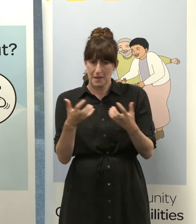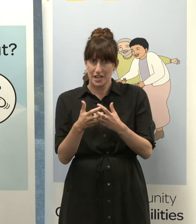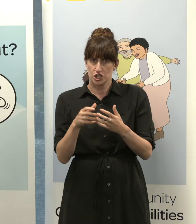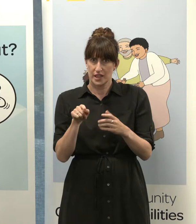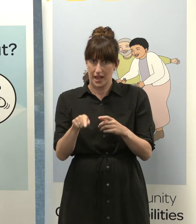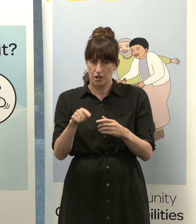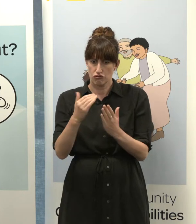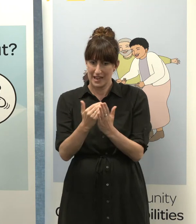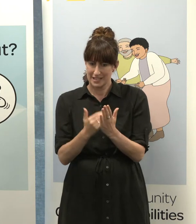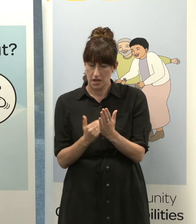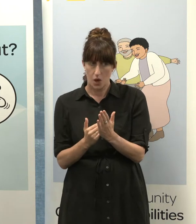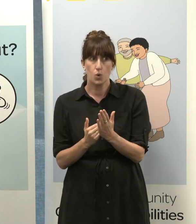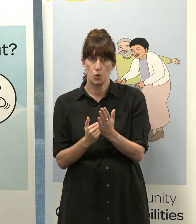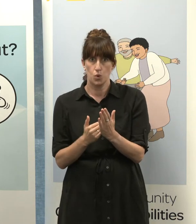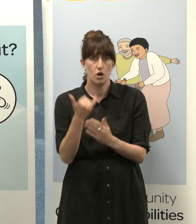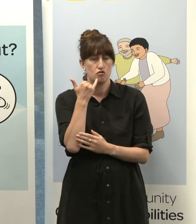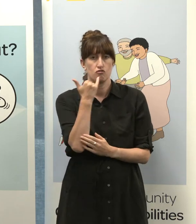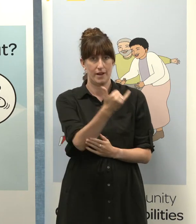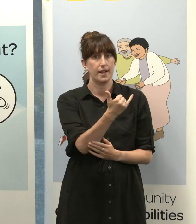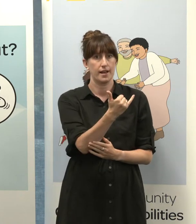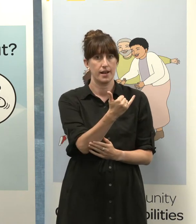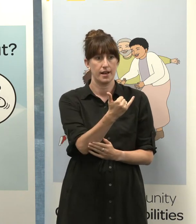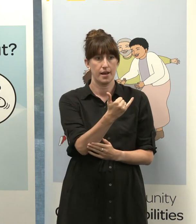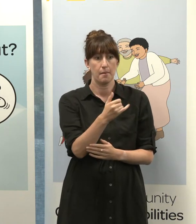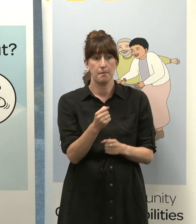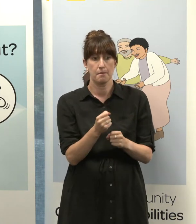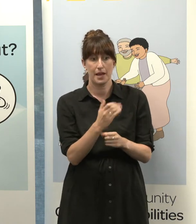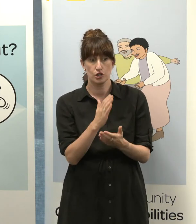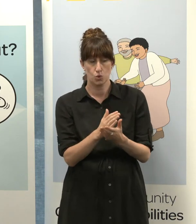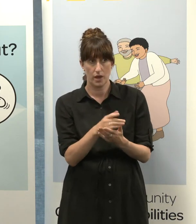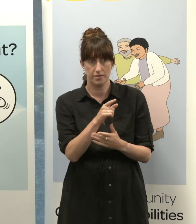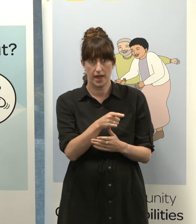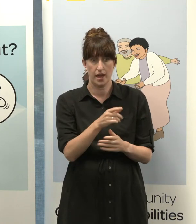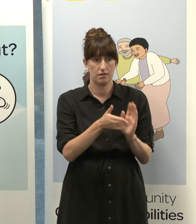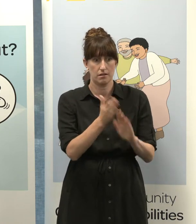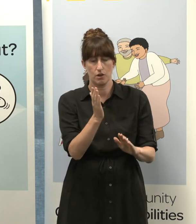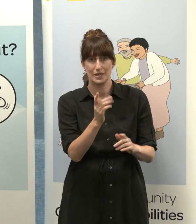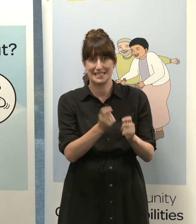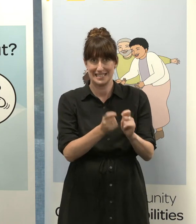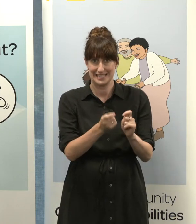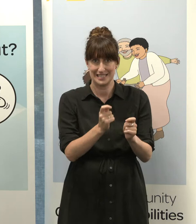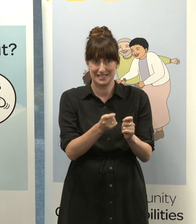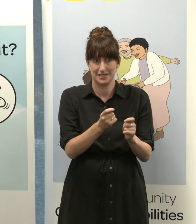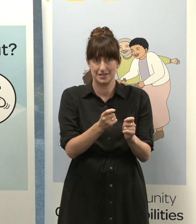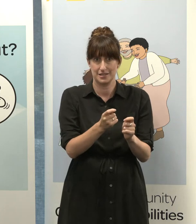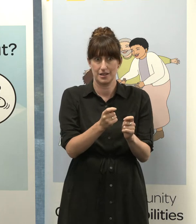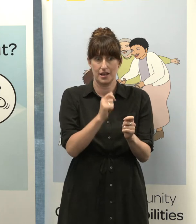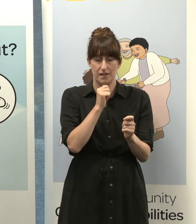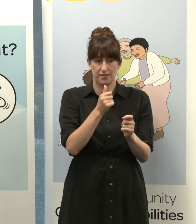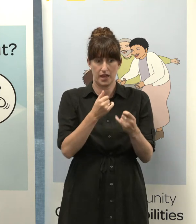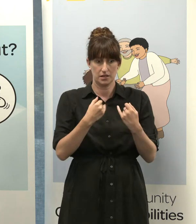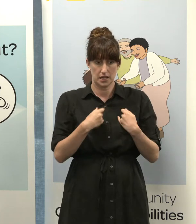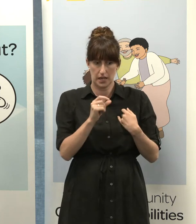practices, if we have someone who fits the criteria we are ringing them early.